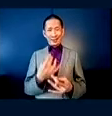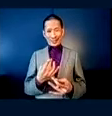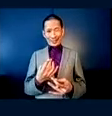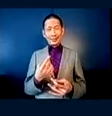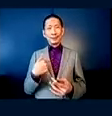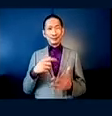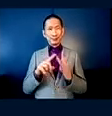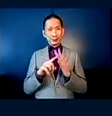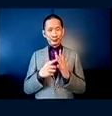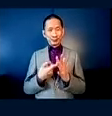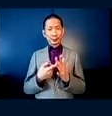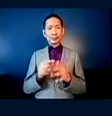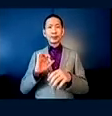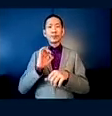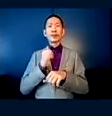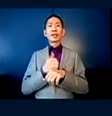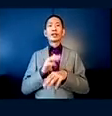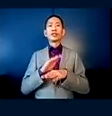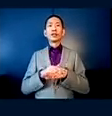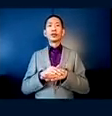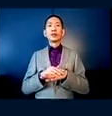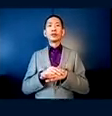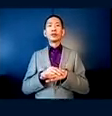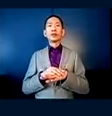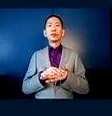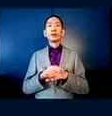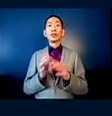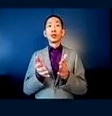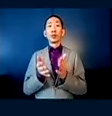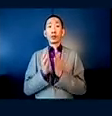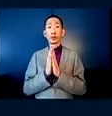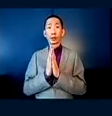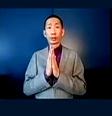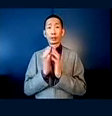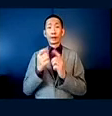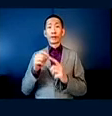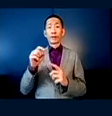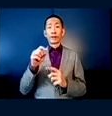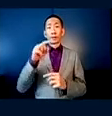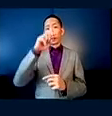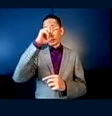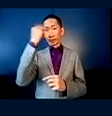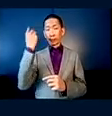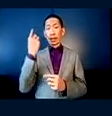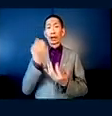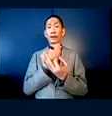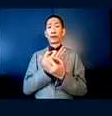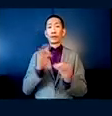WE STARTED THIS STUDY, INTERESTINGLY ENOUGH, BASED ON A